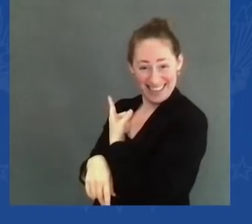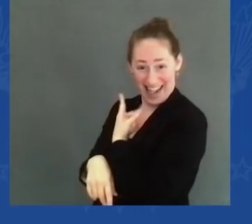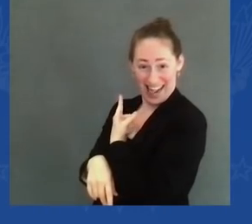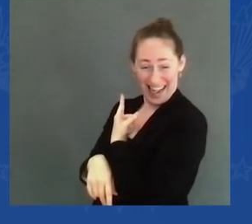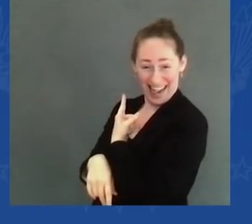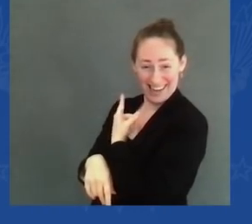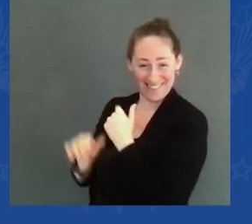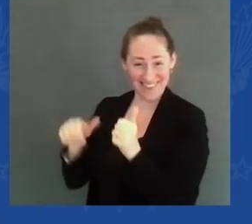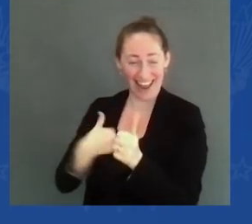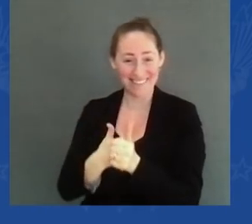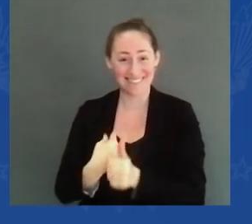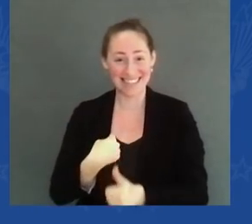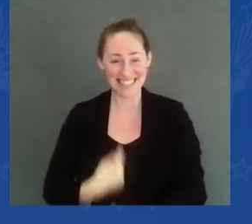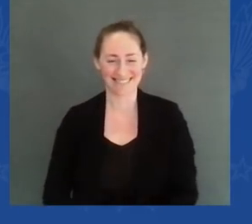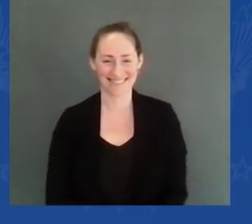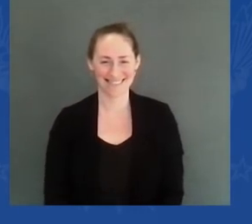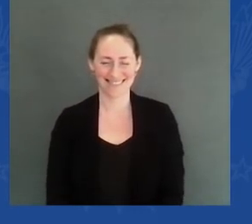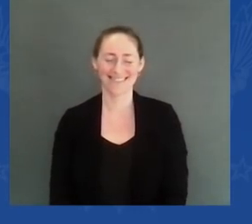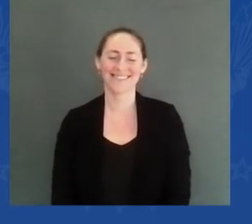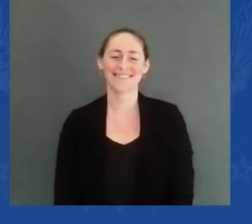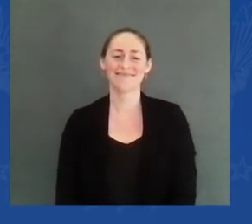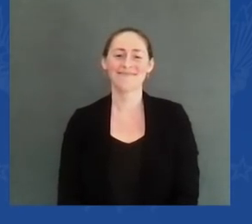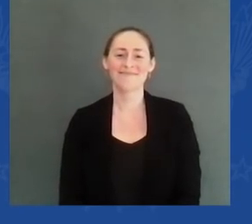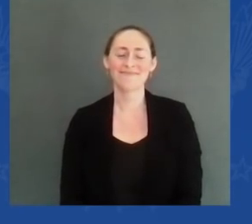without anyone having to hock him,